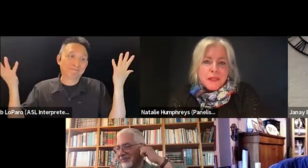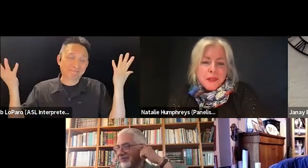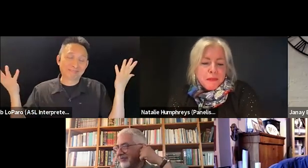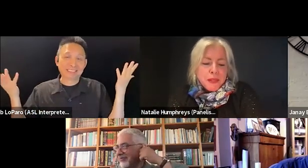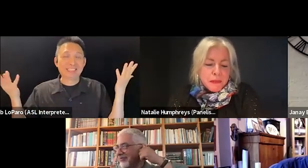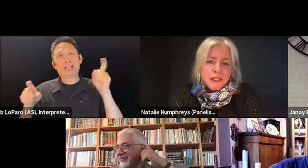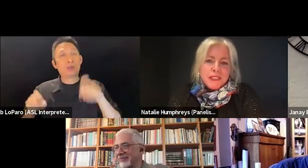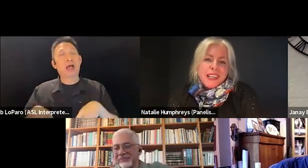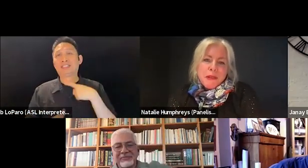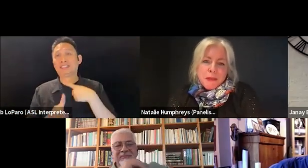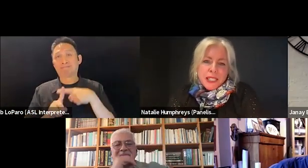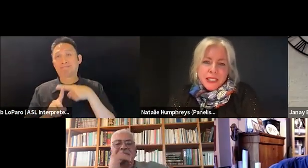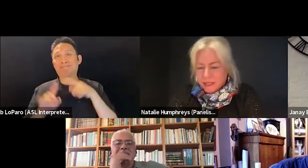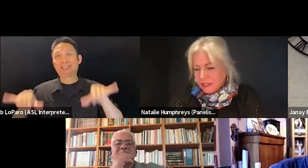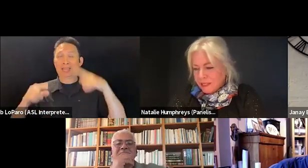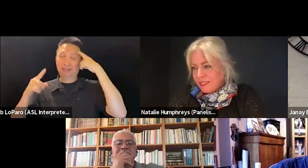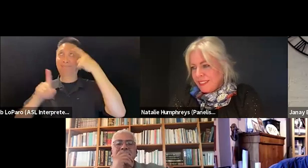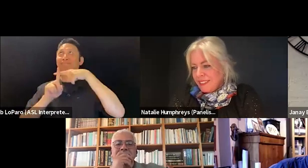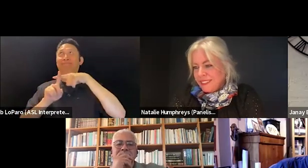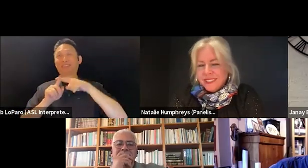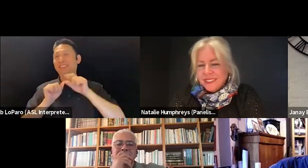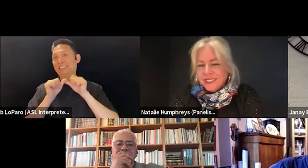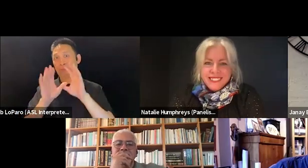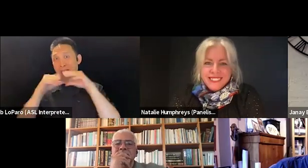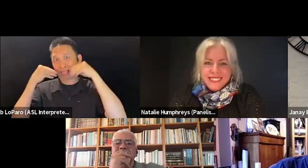That's my approach, to keep smiling. Yeah, that's a very good approach.